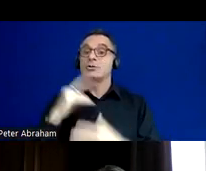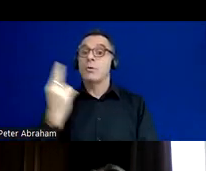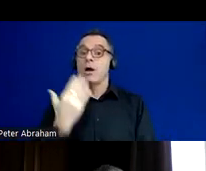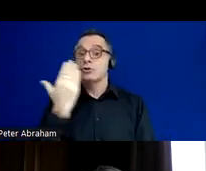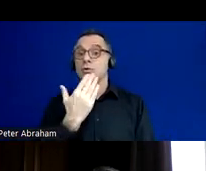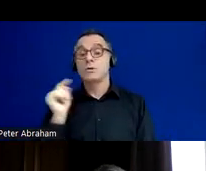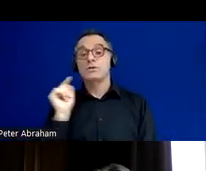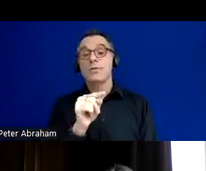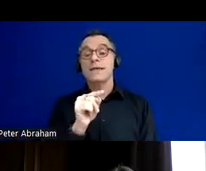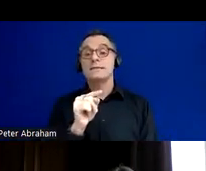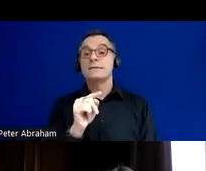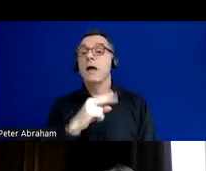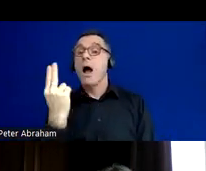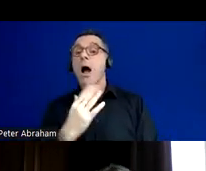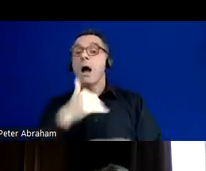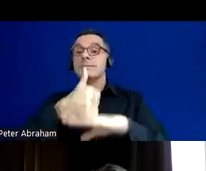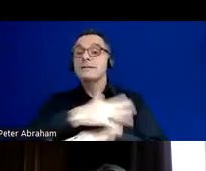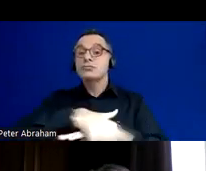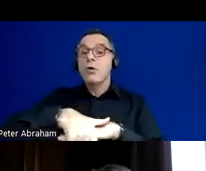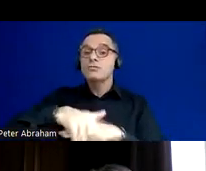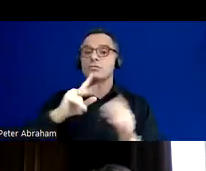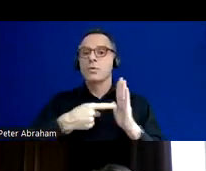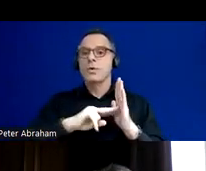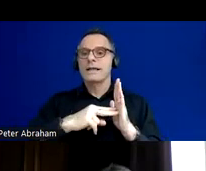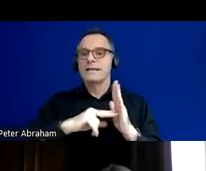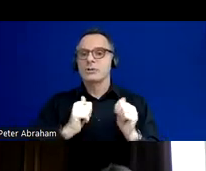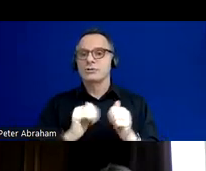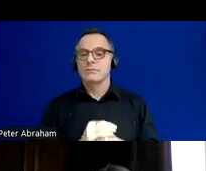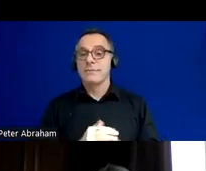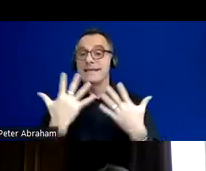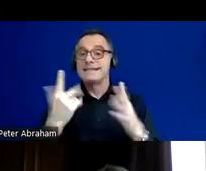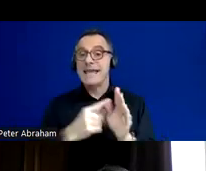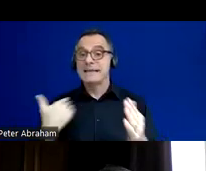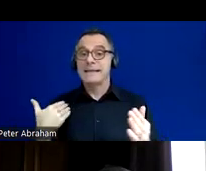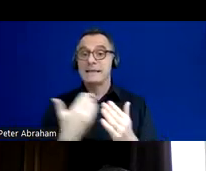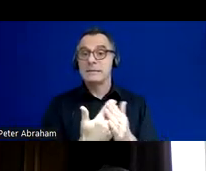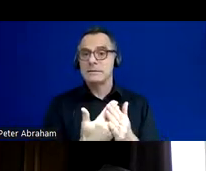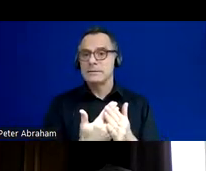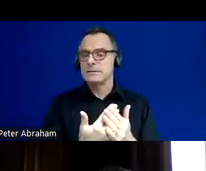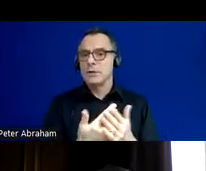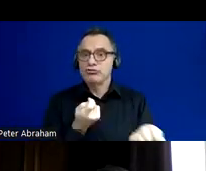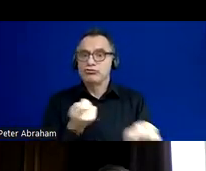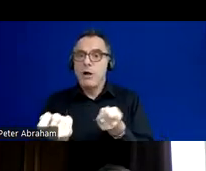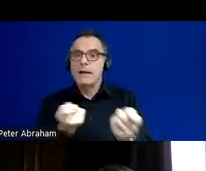grassroots organisation. For the first 10 years, it was completely run by volunteers. There was